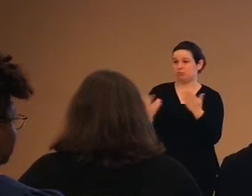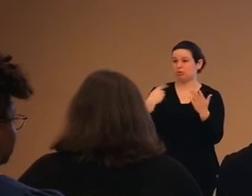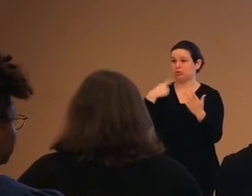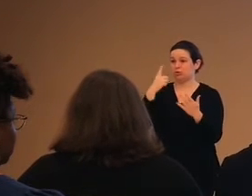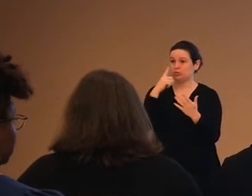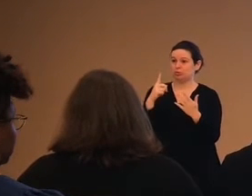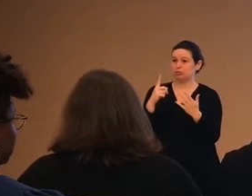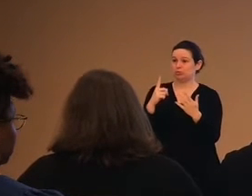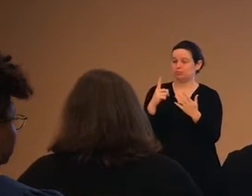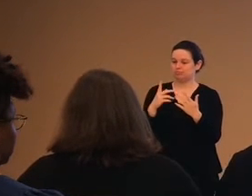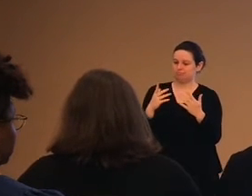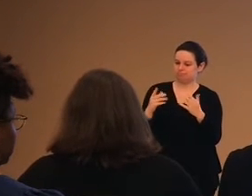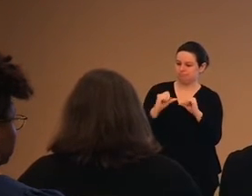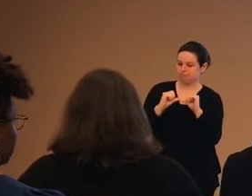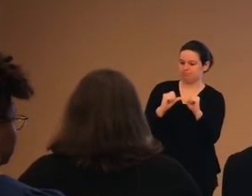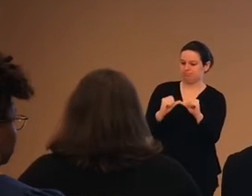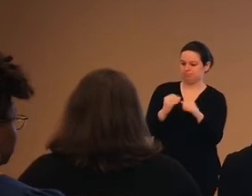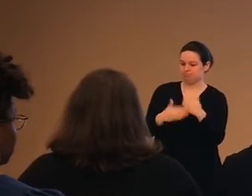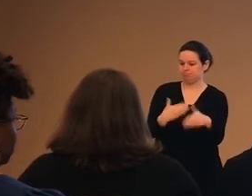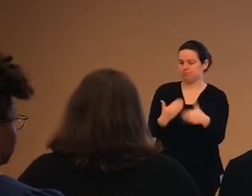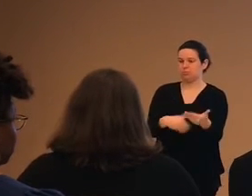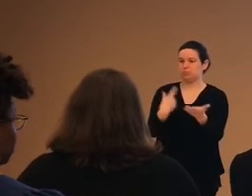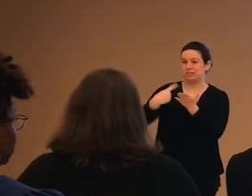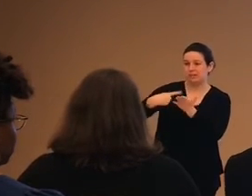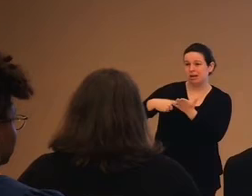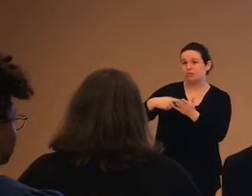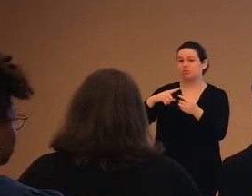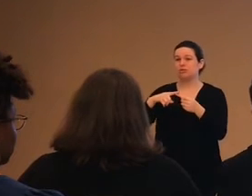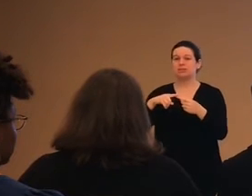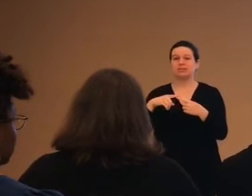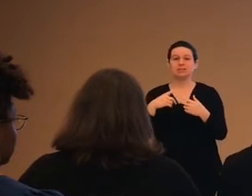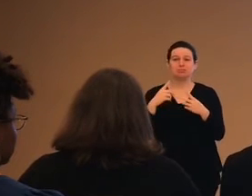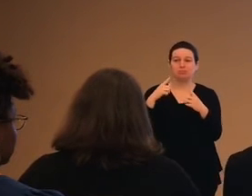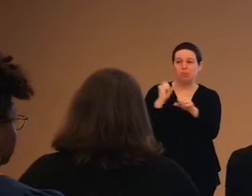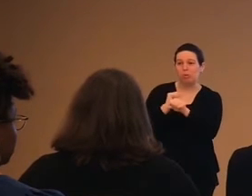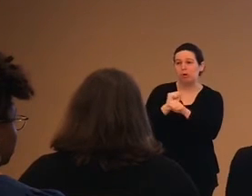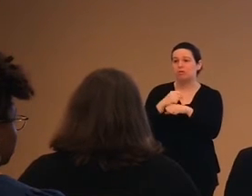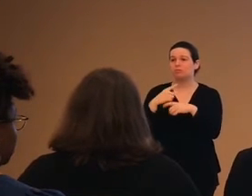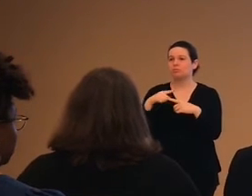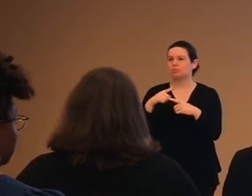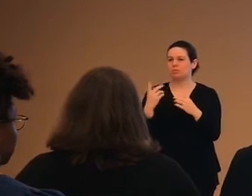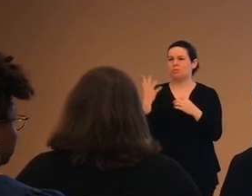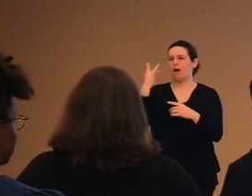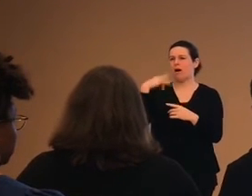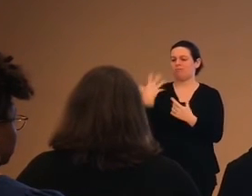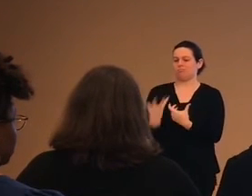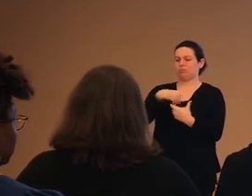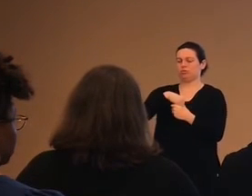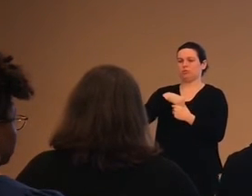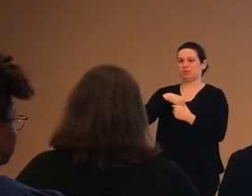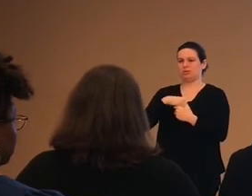Continually move forward through discussions and committed work to create a more inclusive arts and culture scene for our region